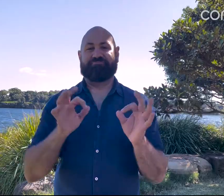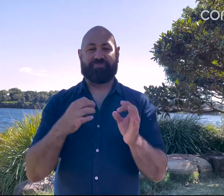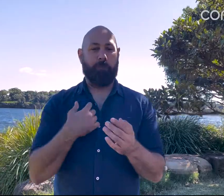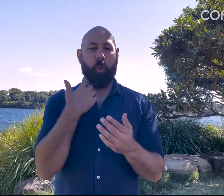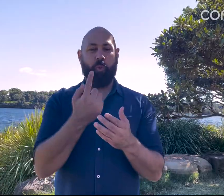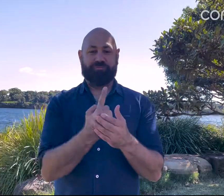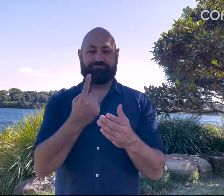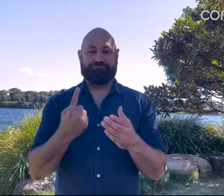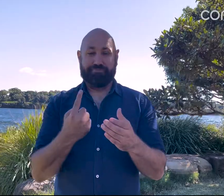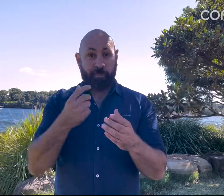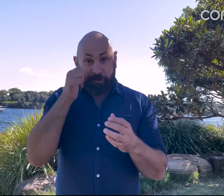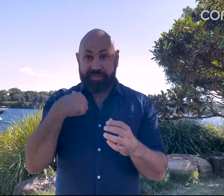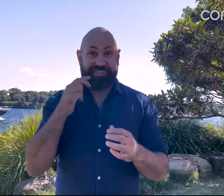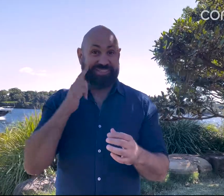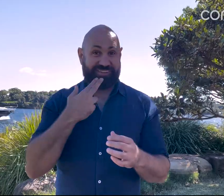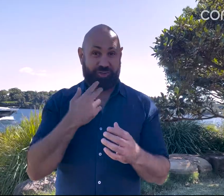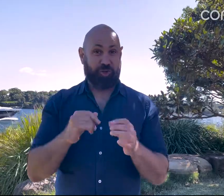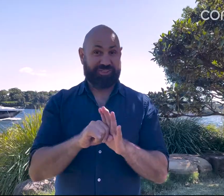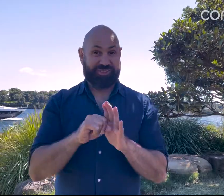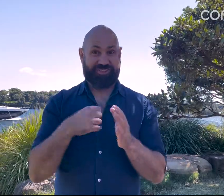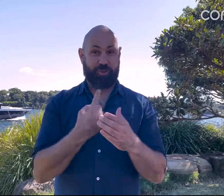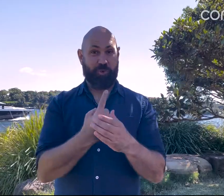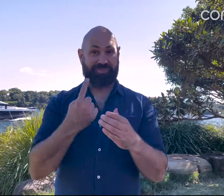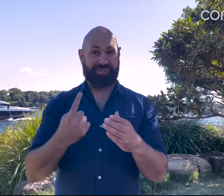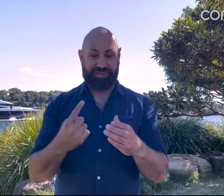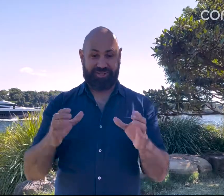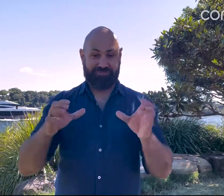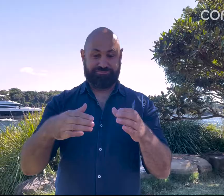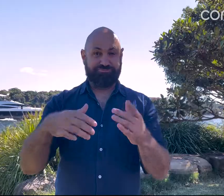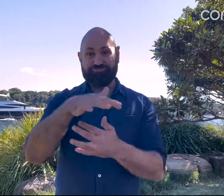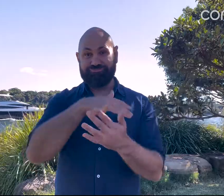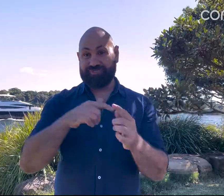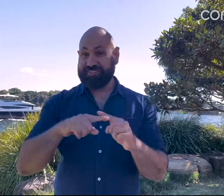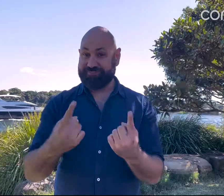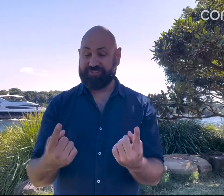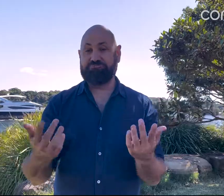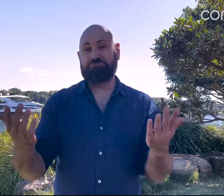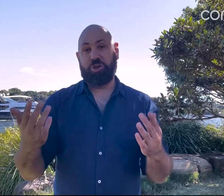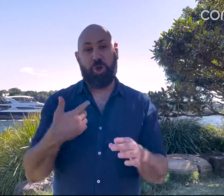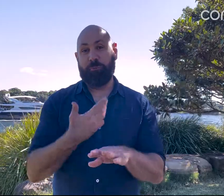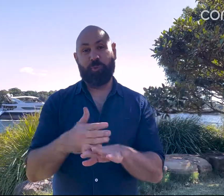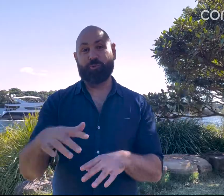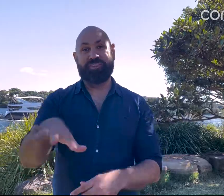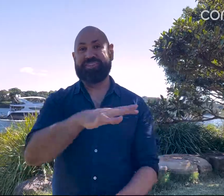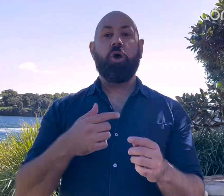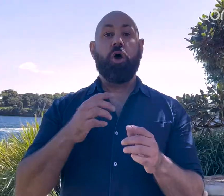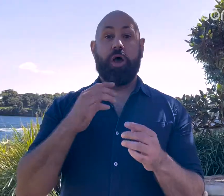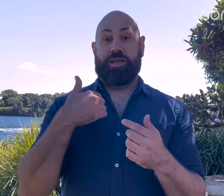Due to my Deaf identity, I am not really into that scene, and it is still new to me.